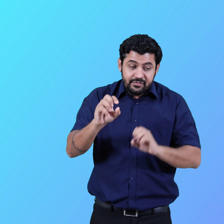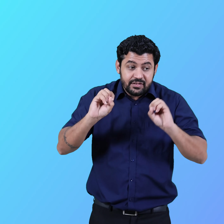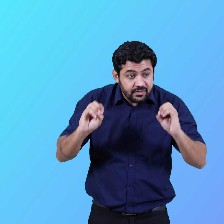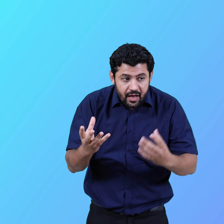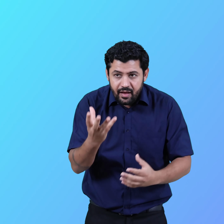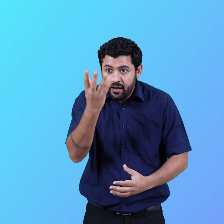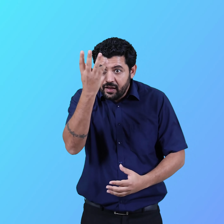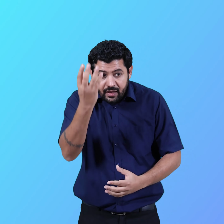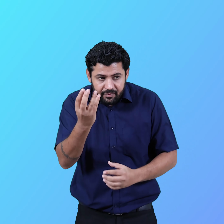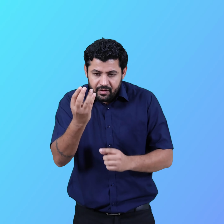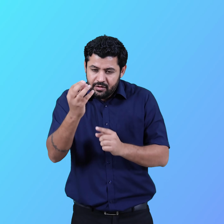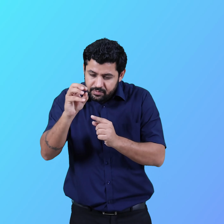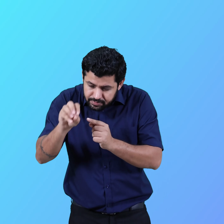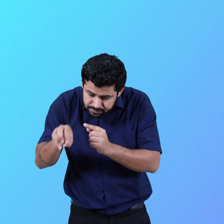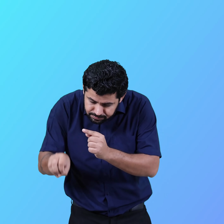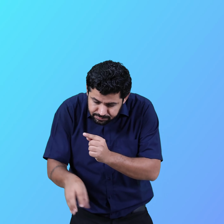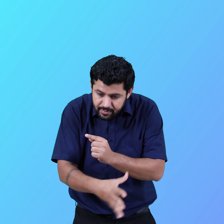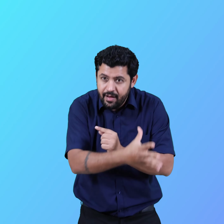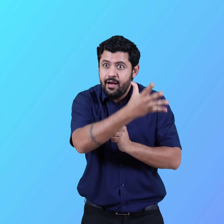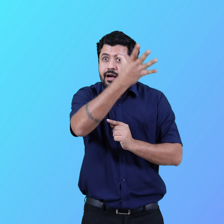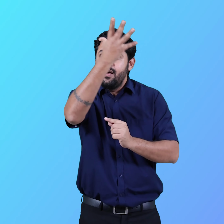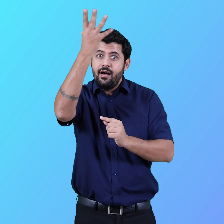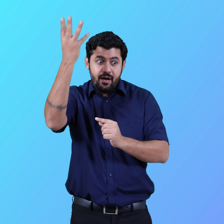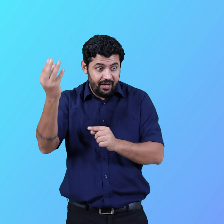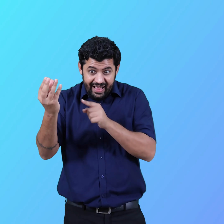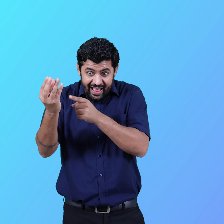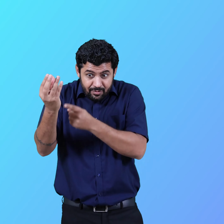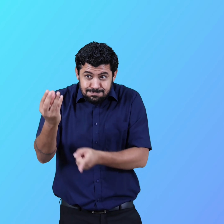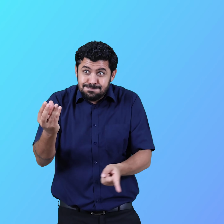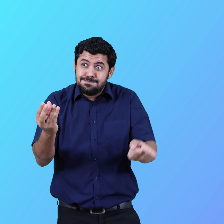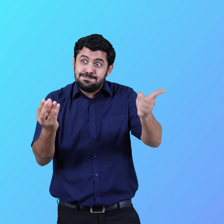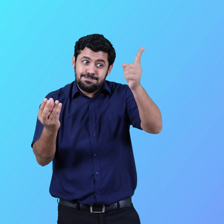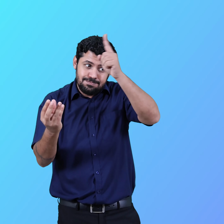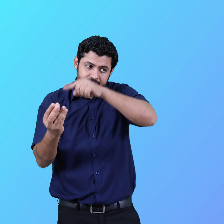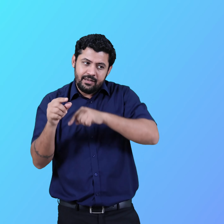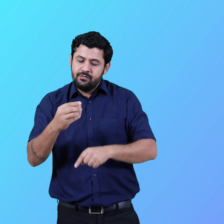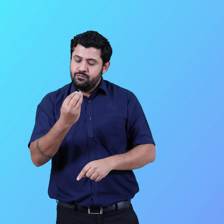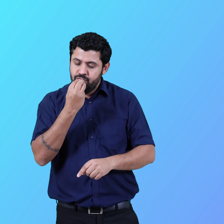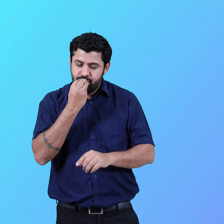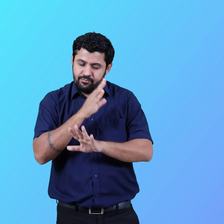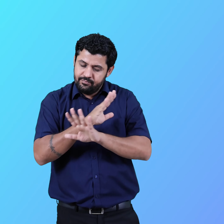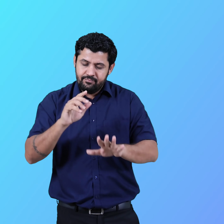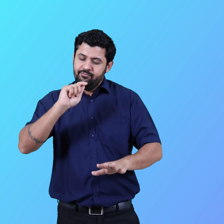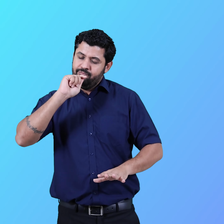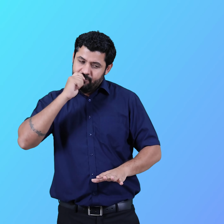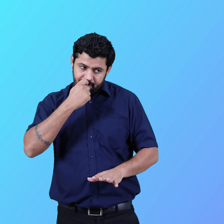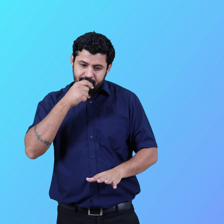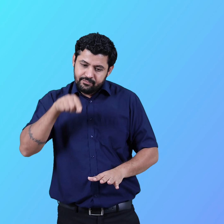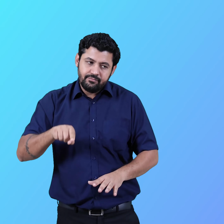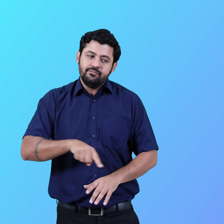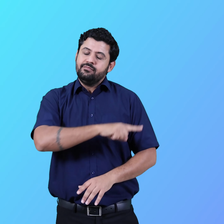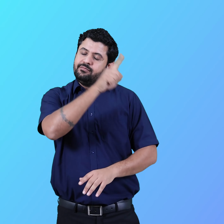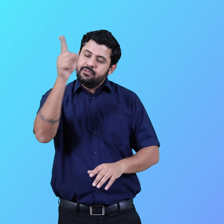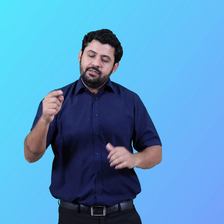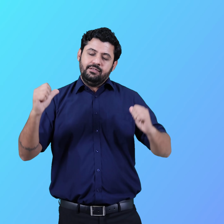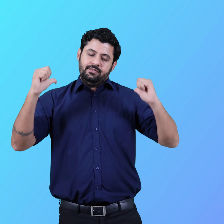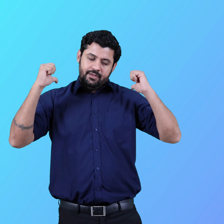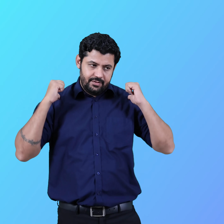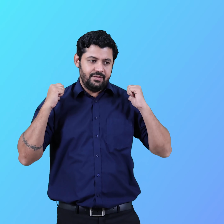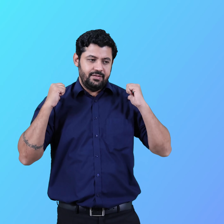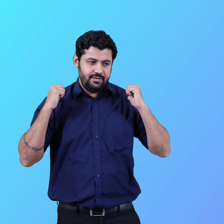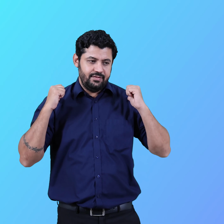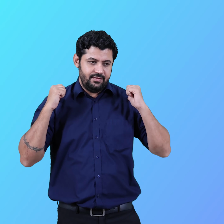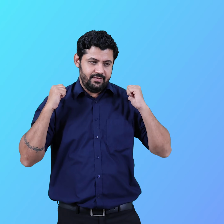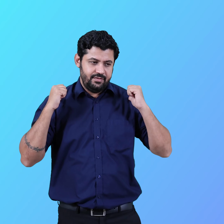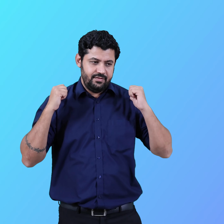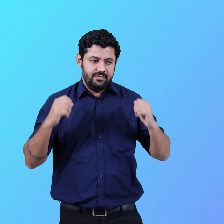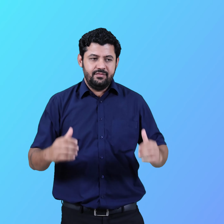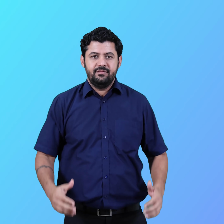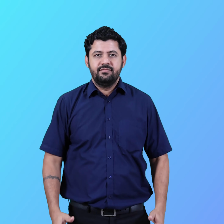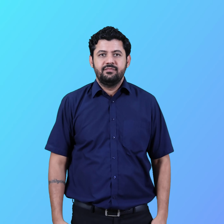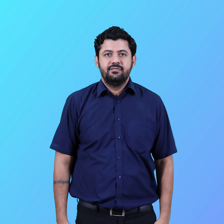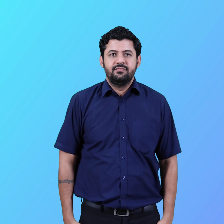This special day of rest continues from that evening until the next evening.”